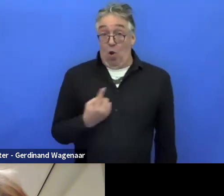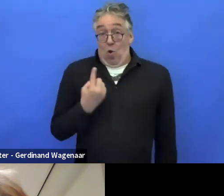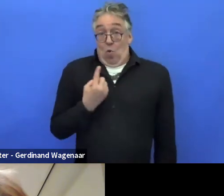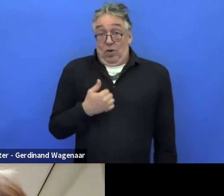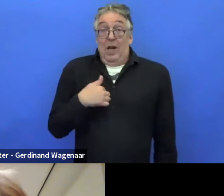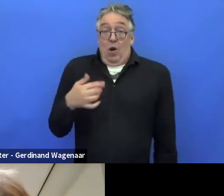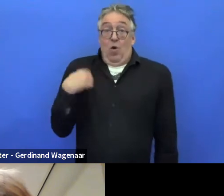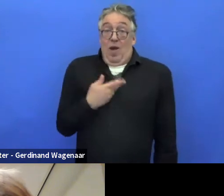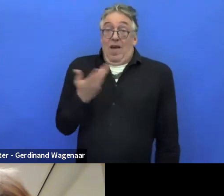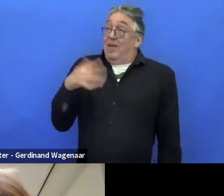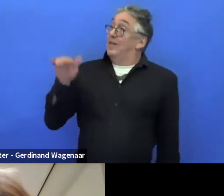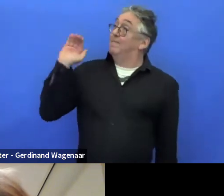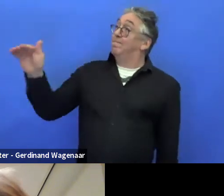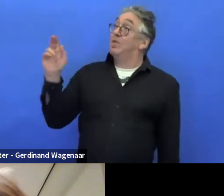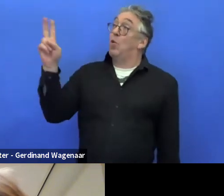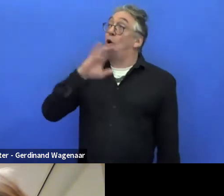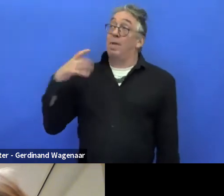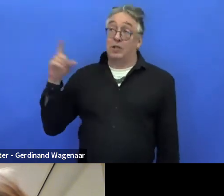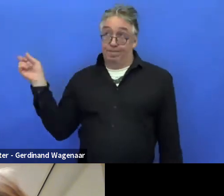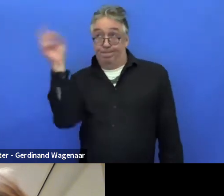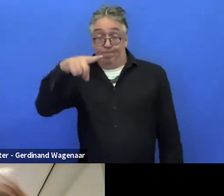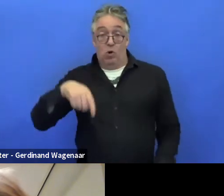people with EU funds, but this was, at the same time